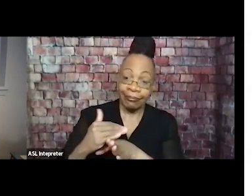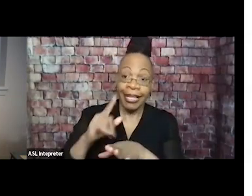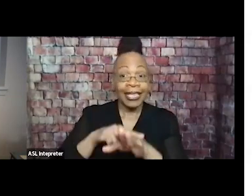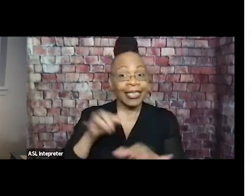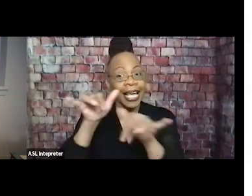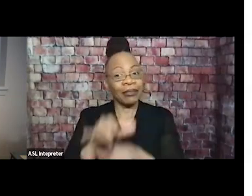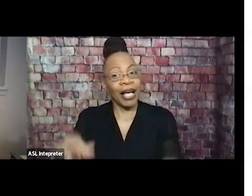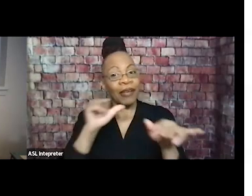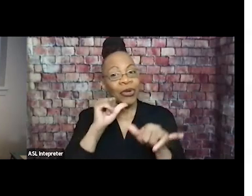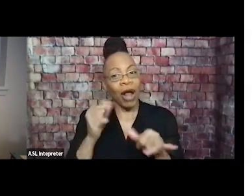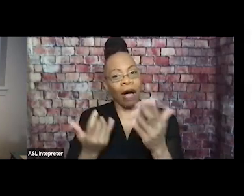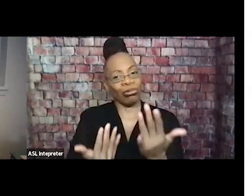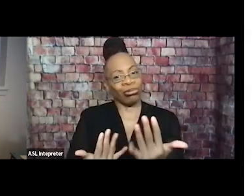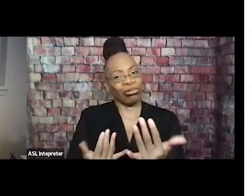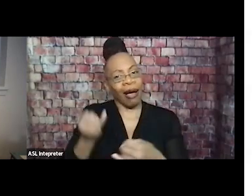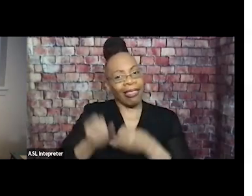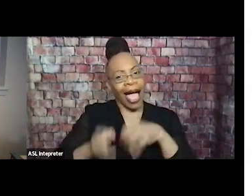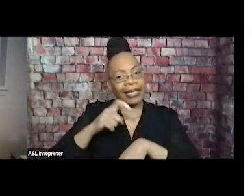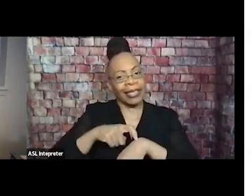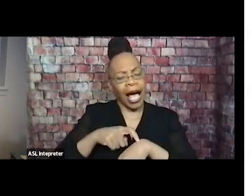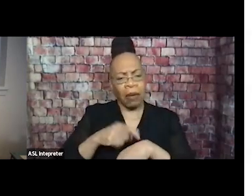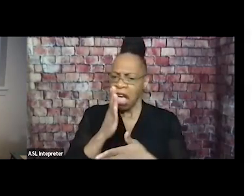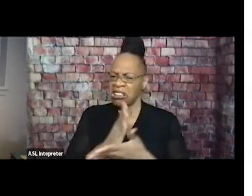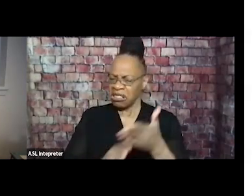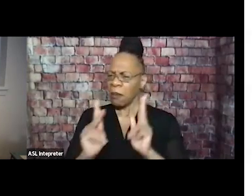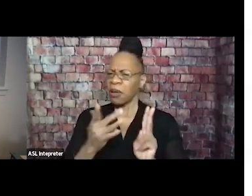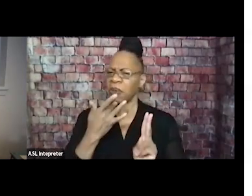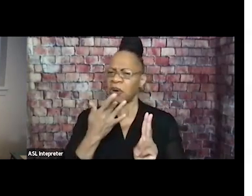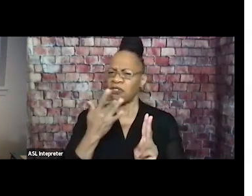Some of us might like that pressure of waiting till the end to write the full medical summary report,